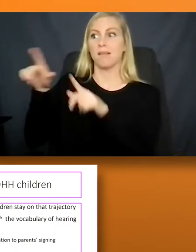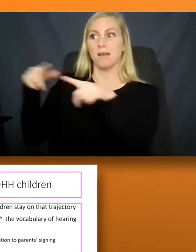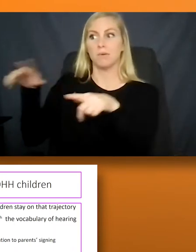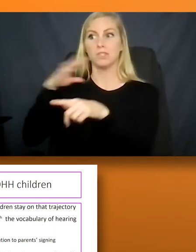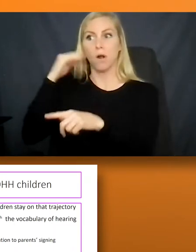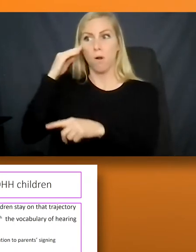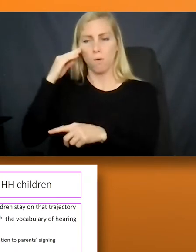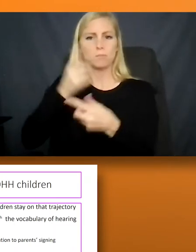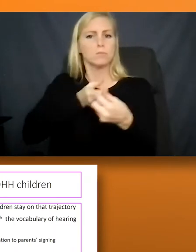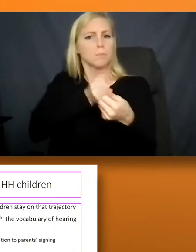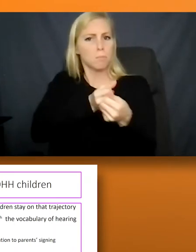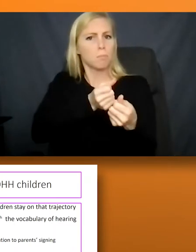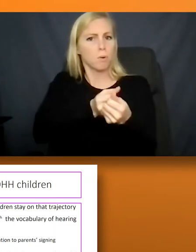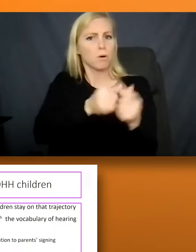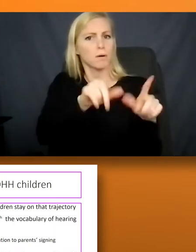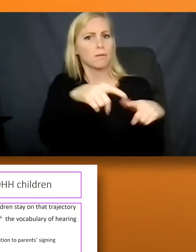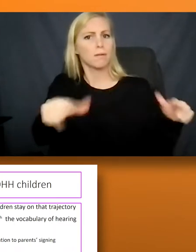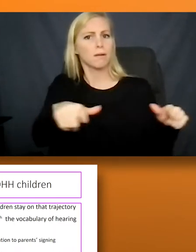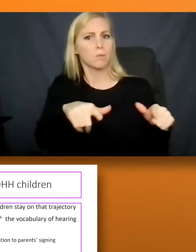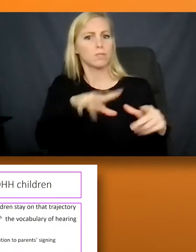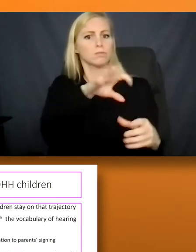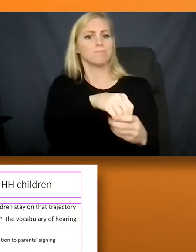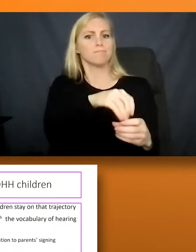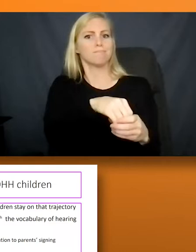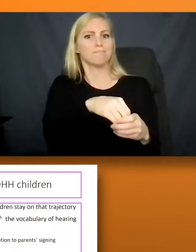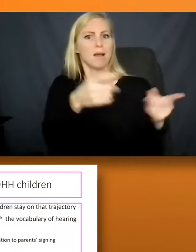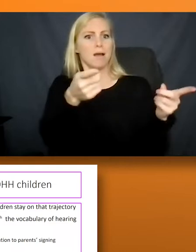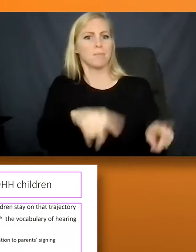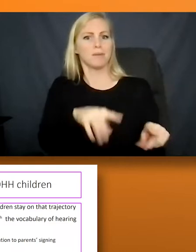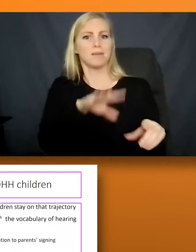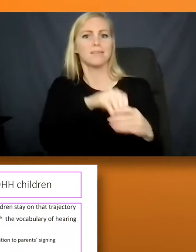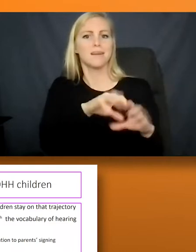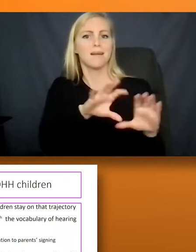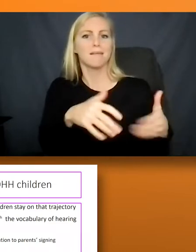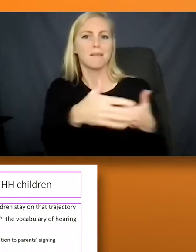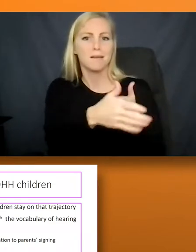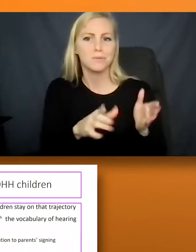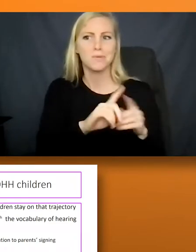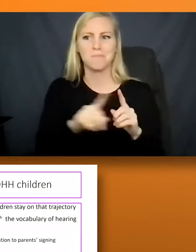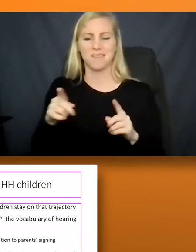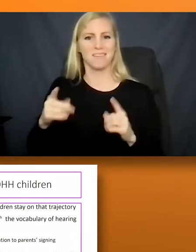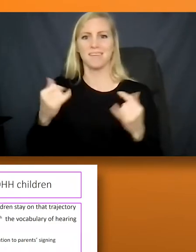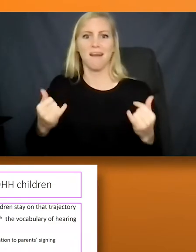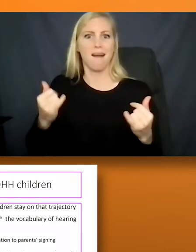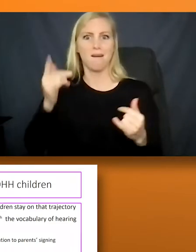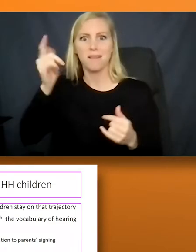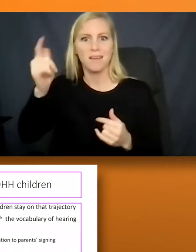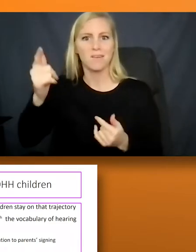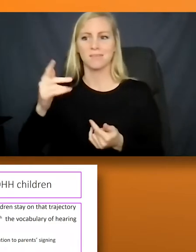now the language of the home and the language of the classroom are different. So a lot of times without actively making sure